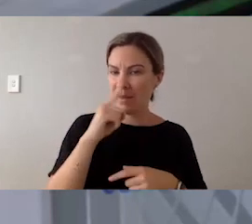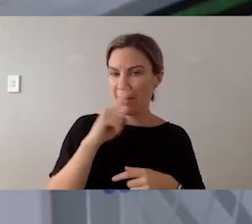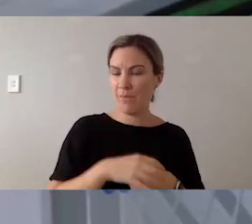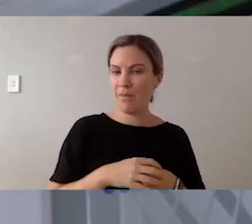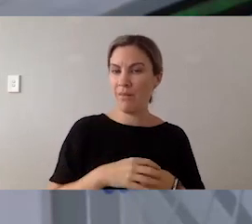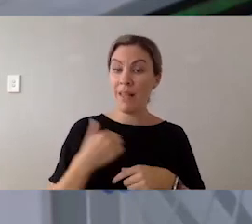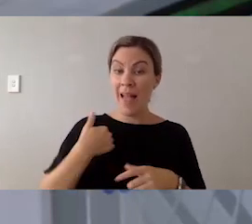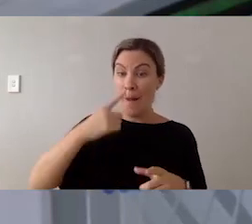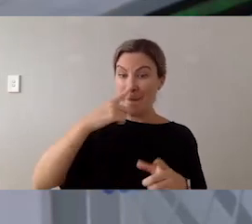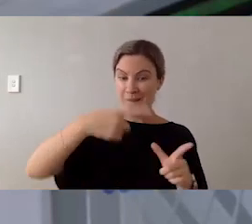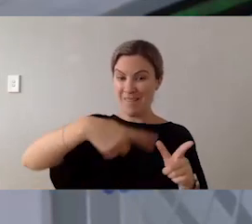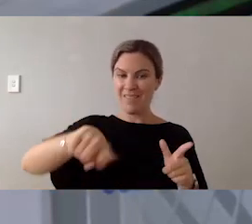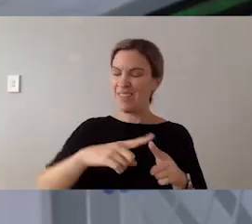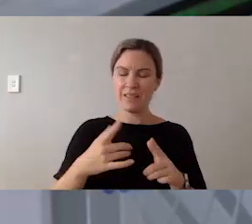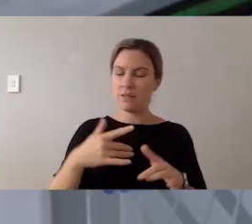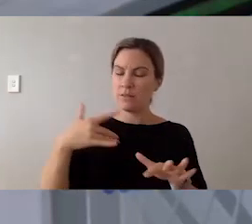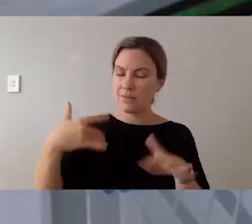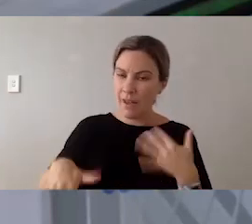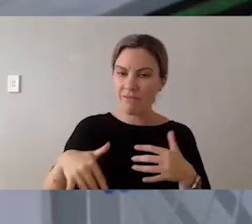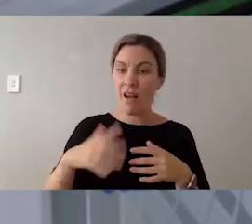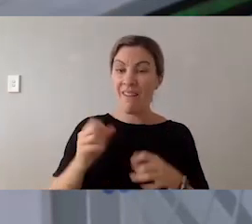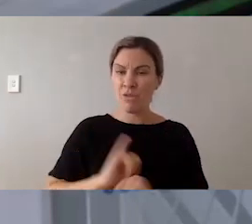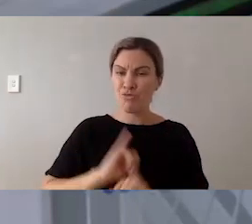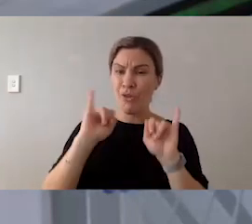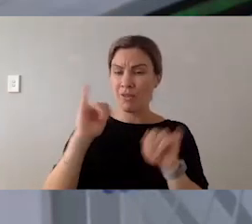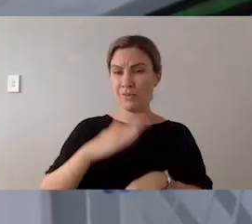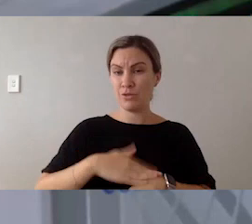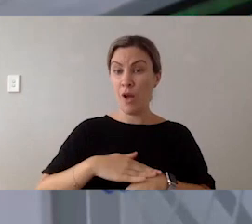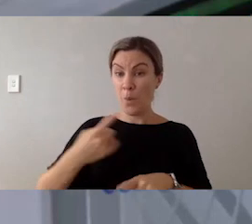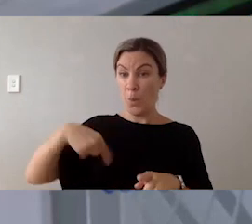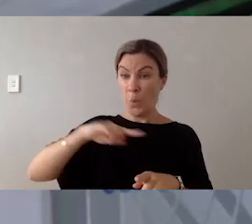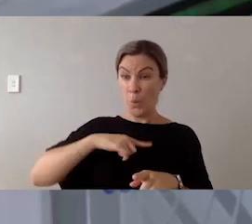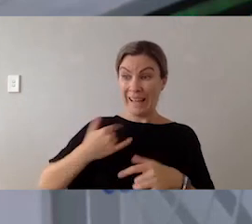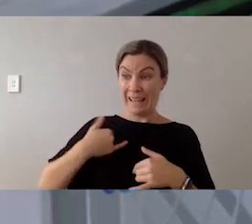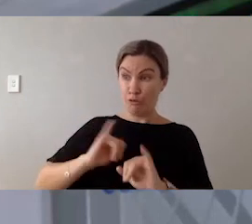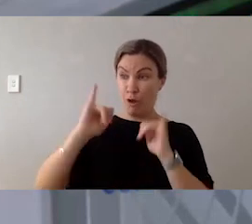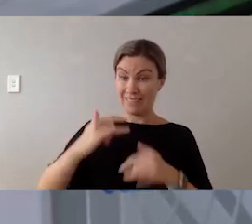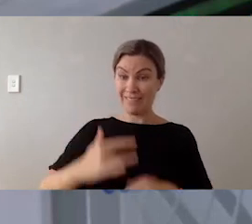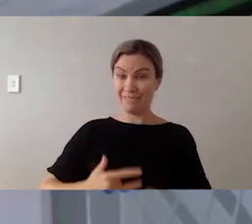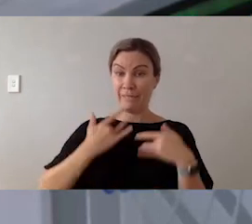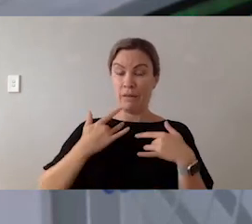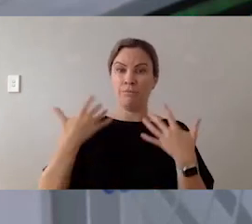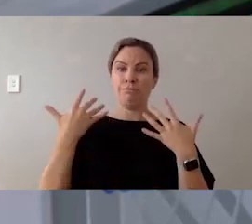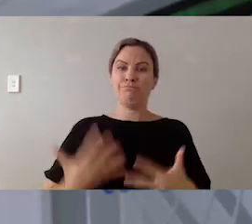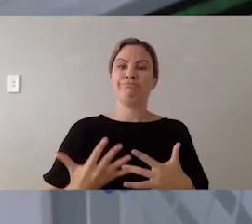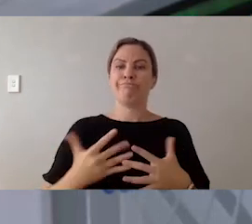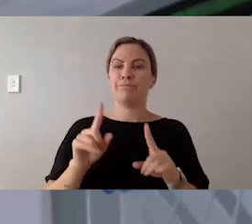we're feeling it all too. But our job as a leader is to help our people be at their best. And serve them in this time of their great